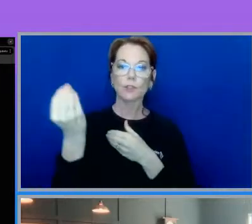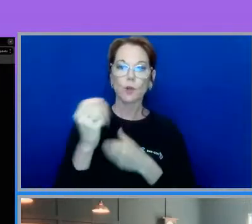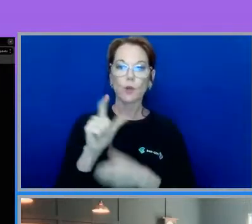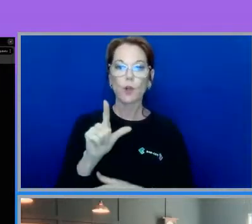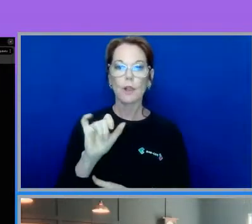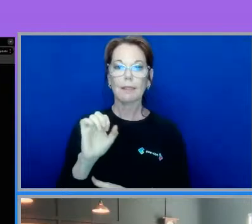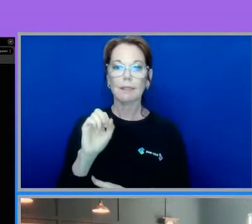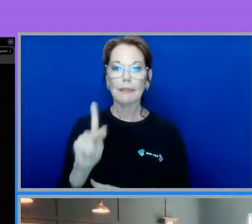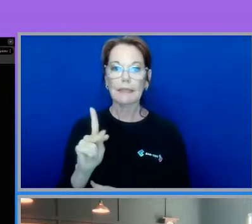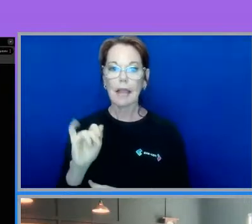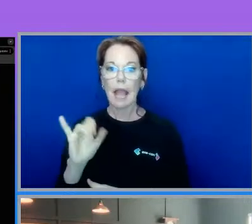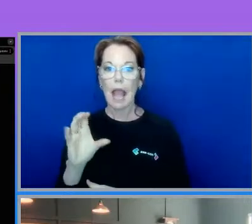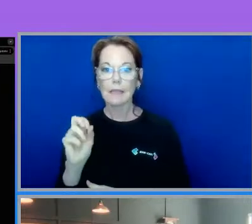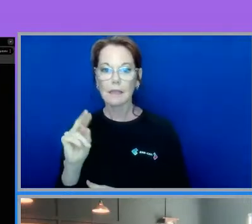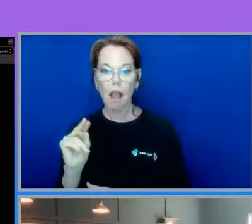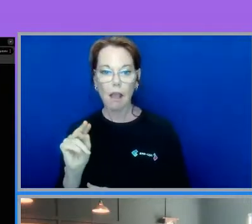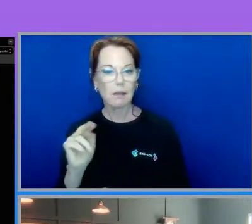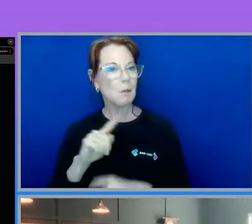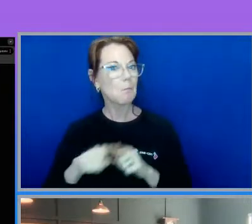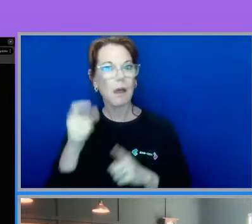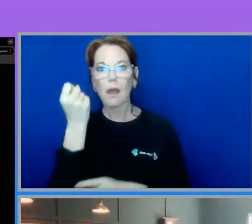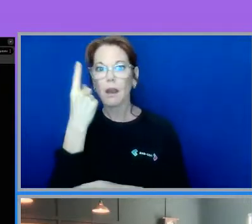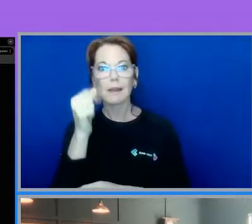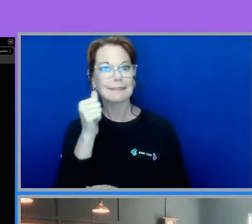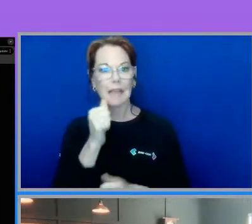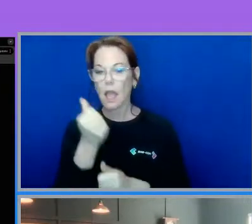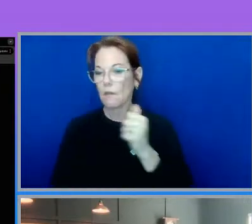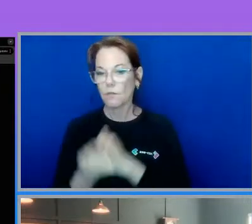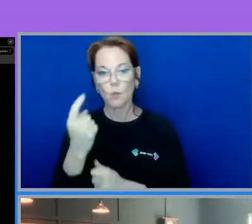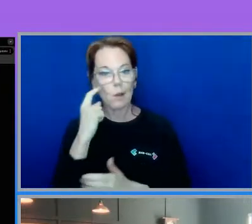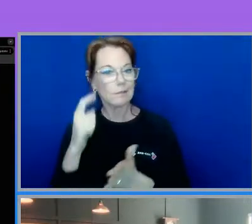is not universally recognized. What I would recommend is just